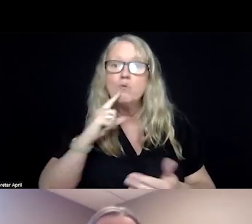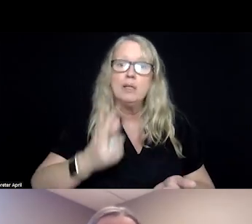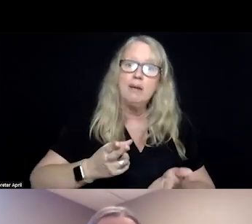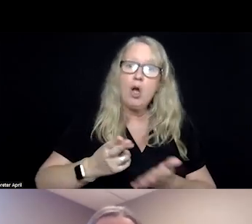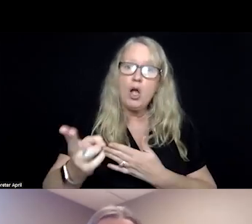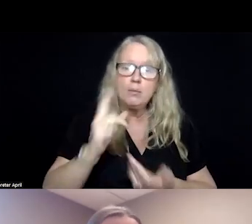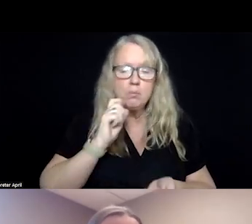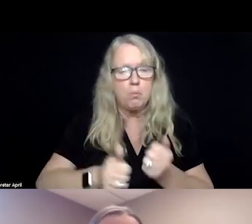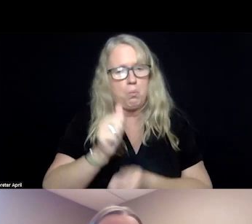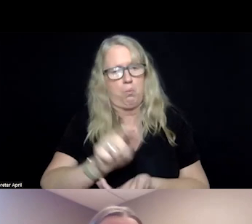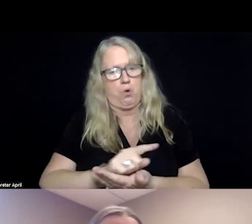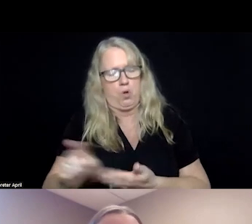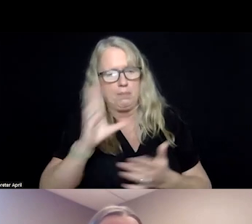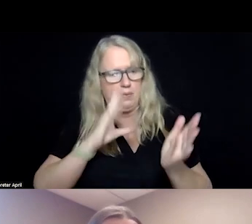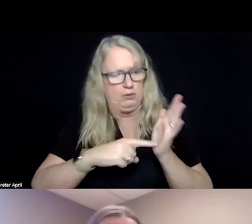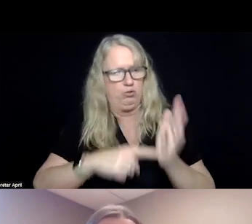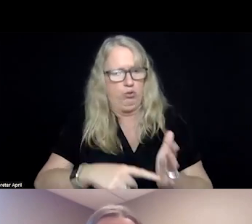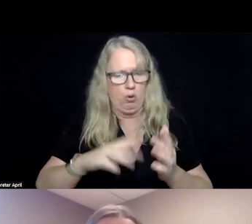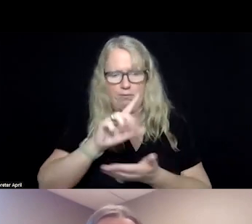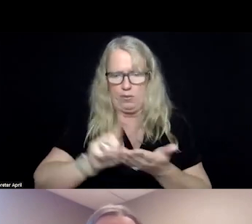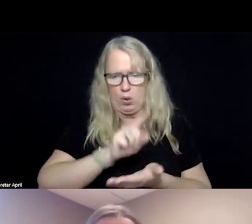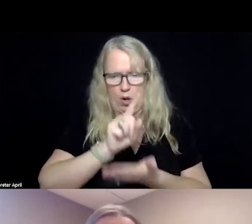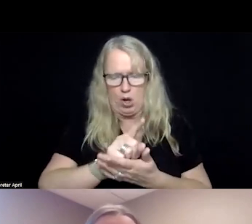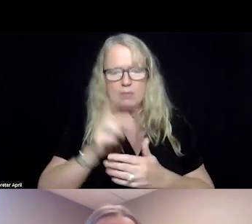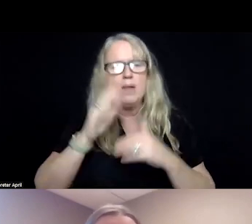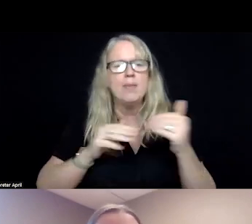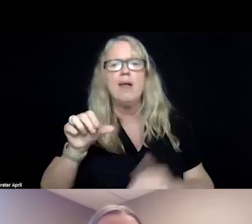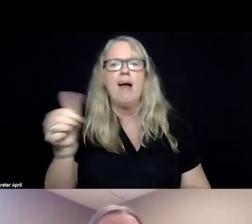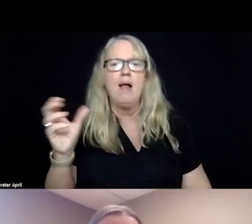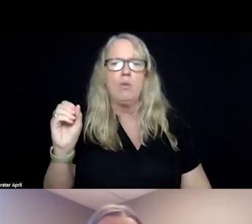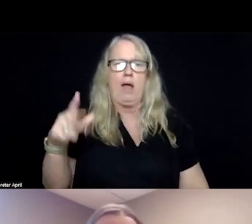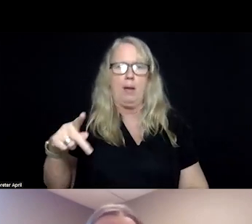I HAVE A HIGHER SHOW WITH THOSE HOURS BECAUSE IT DOES NOT EFFECT